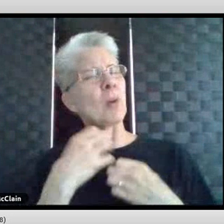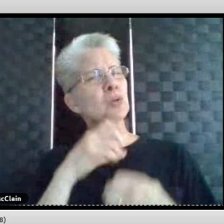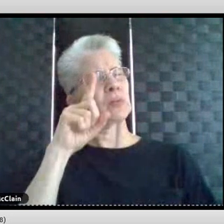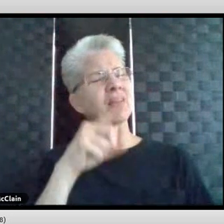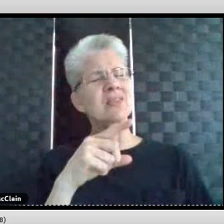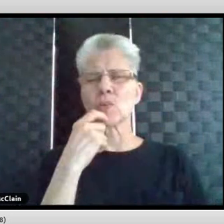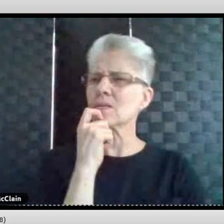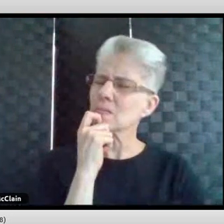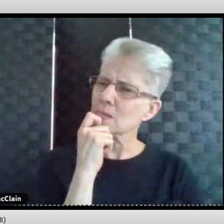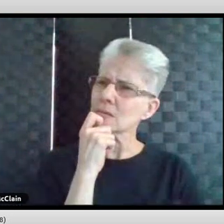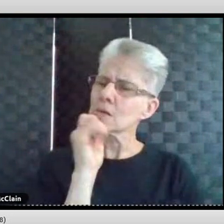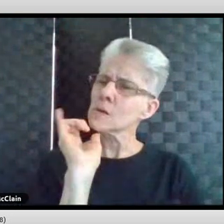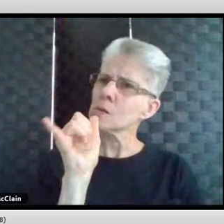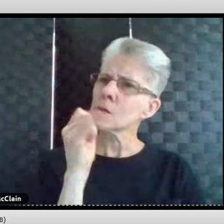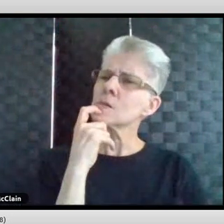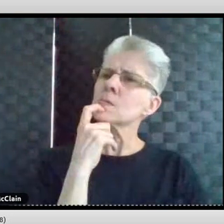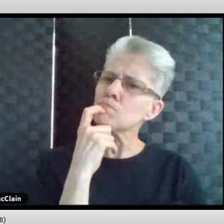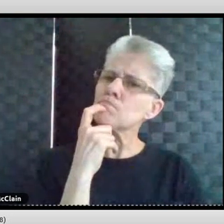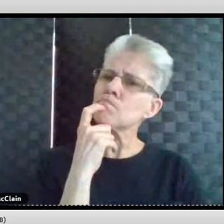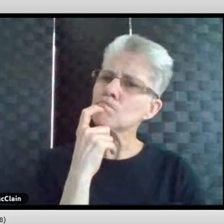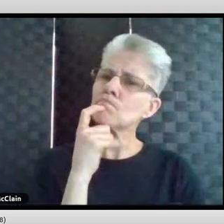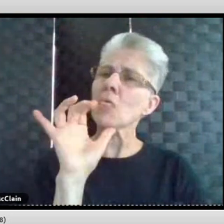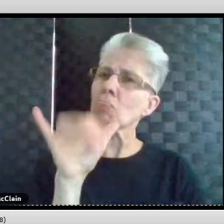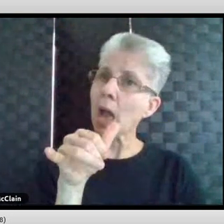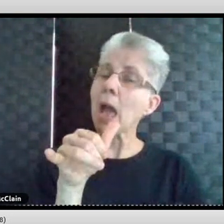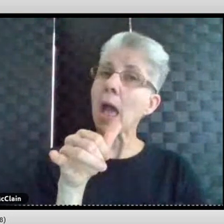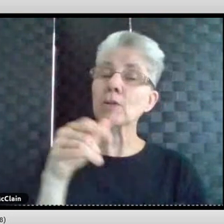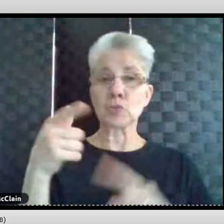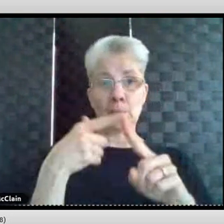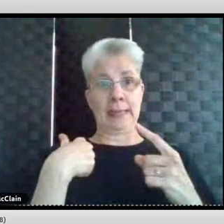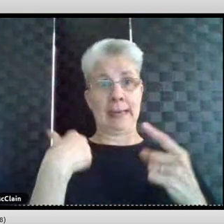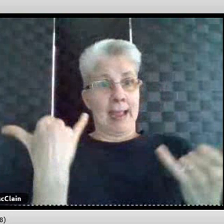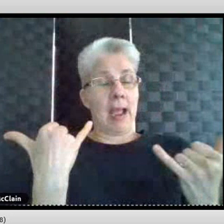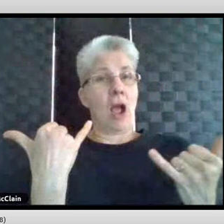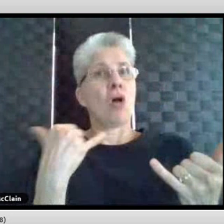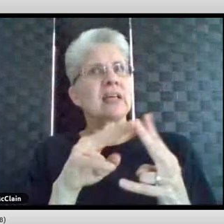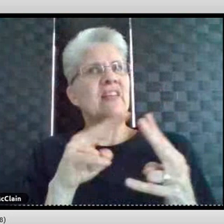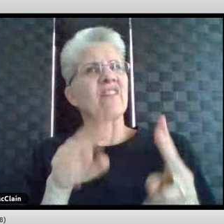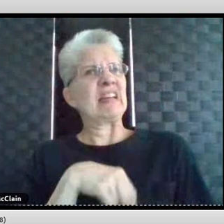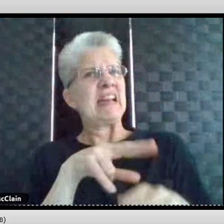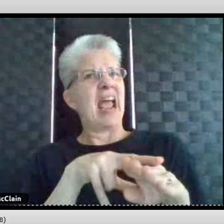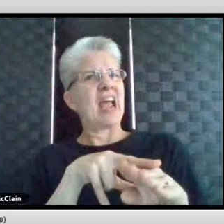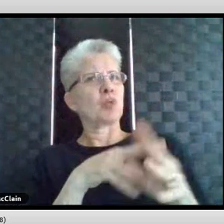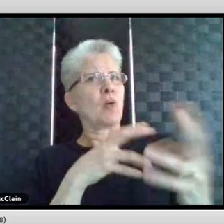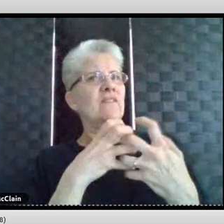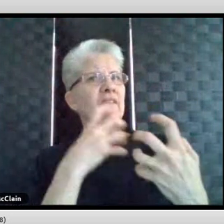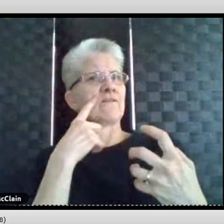and I went, "Huh." Now that, to me now, is a very natural fit for Linda Bruno,